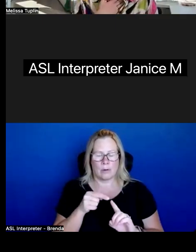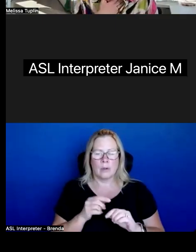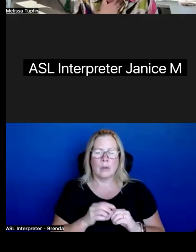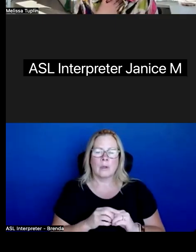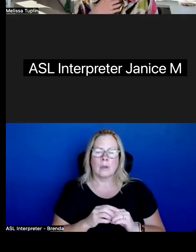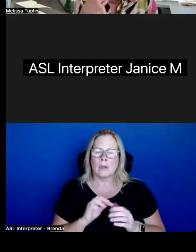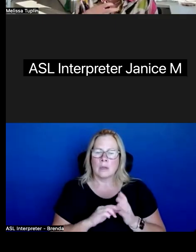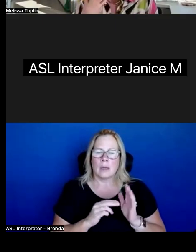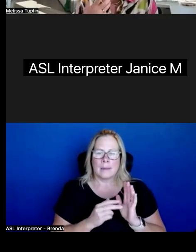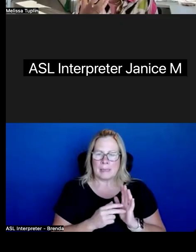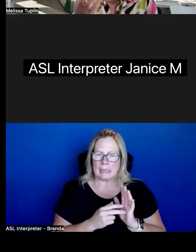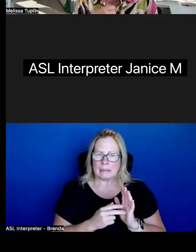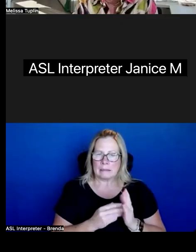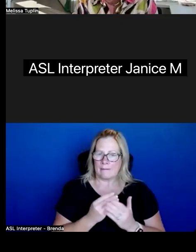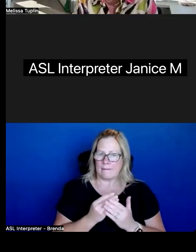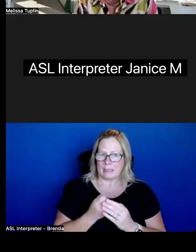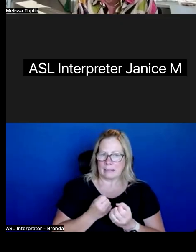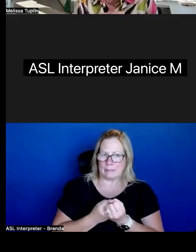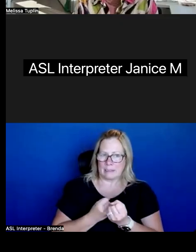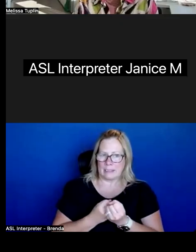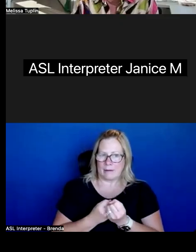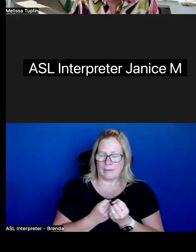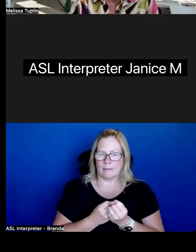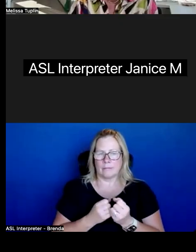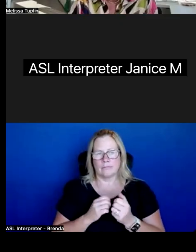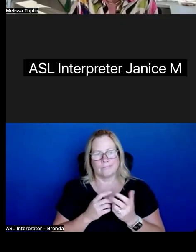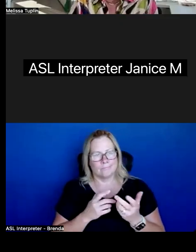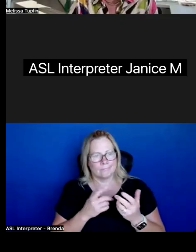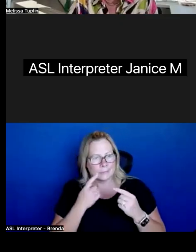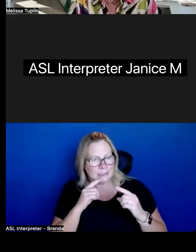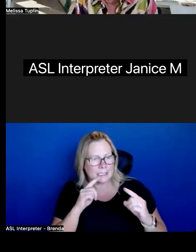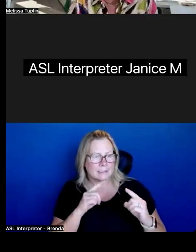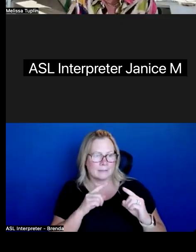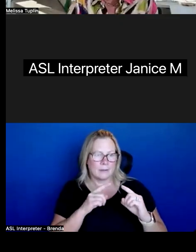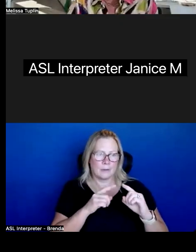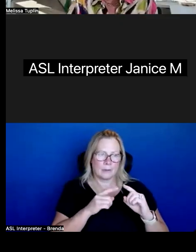used towards all of the successful programs that you run. It also means considering how